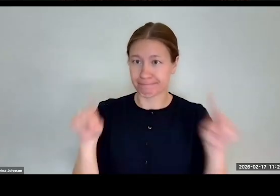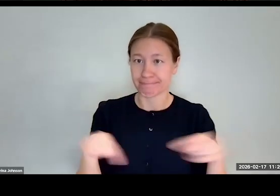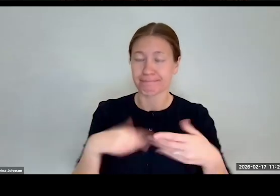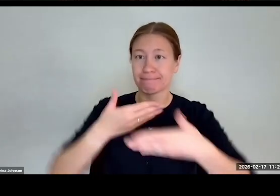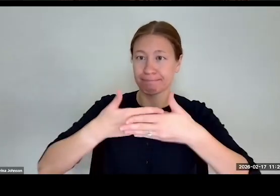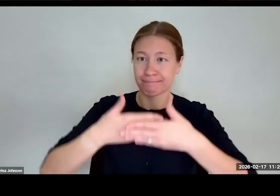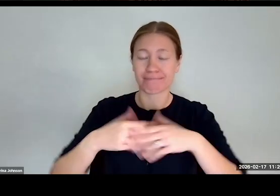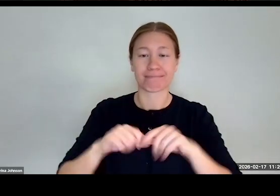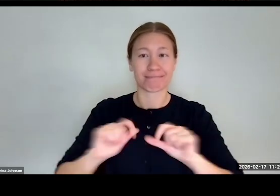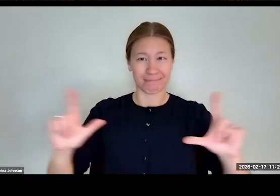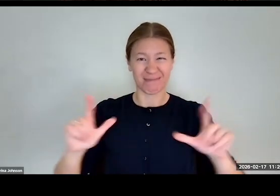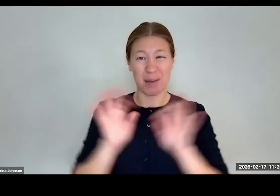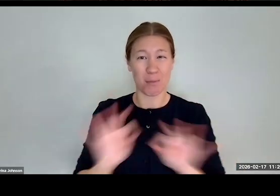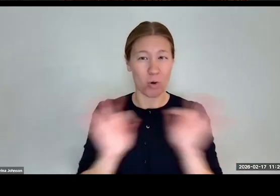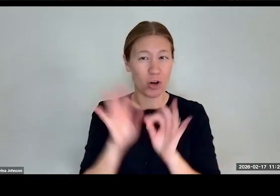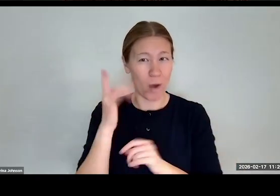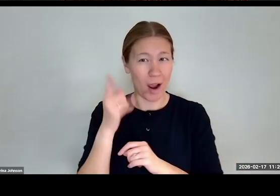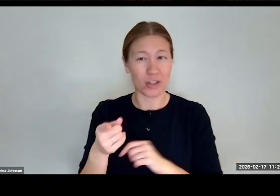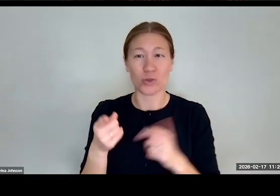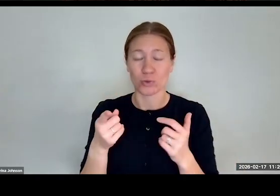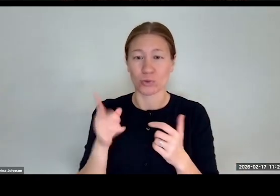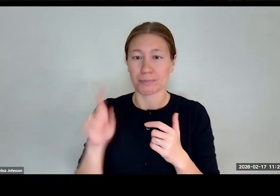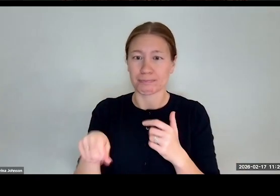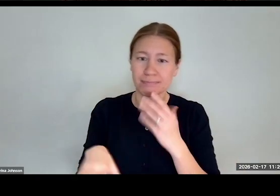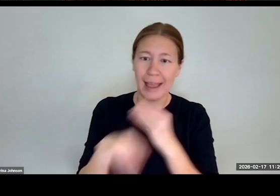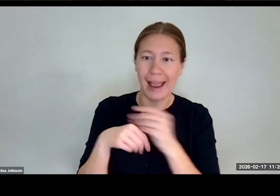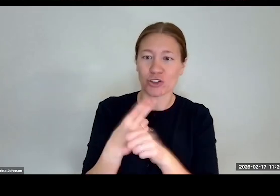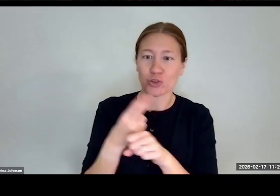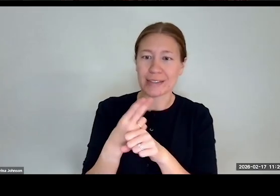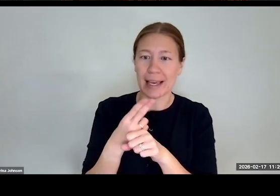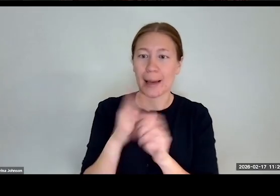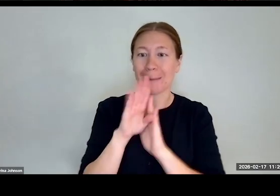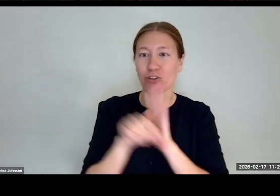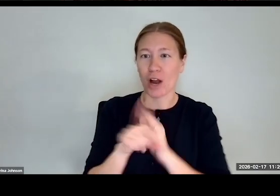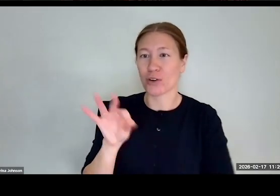to be added using the slide background feature or the slide master, this is going to make sure